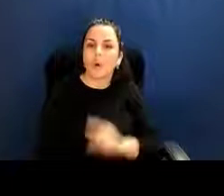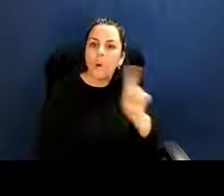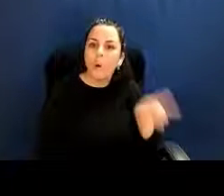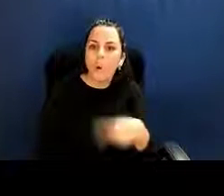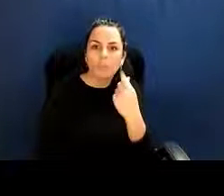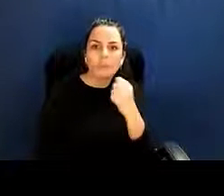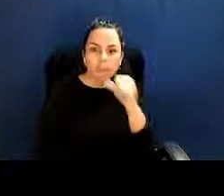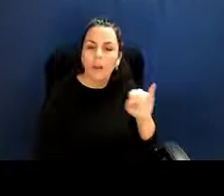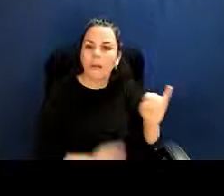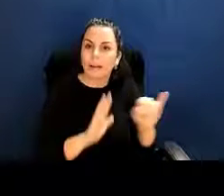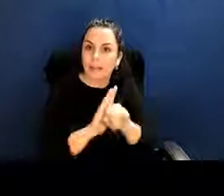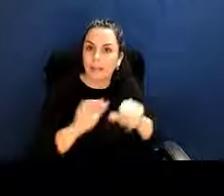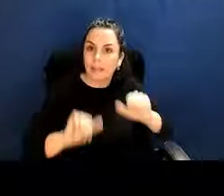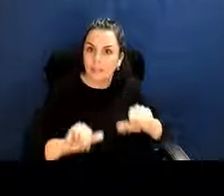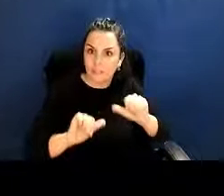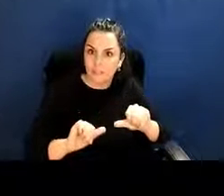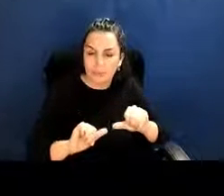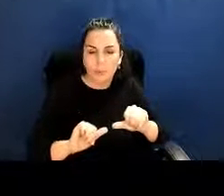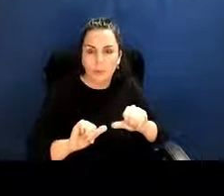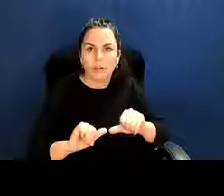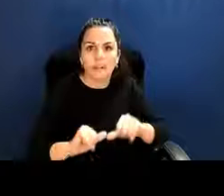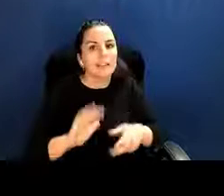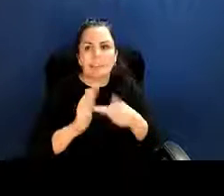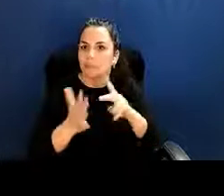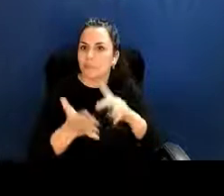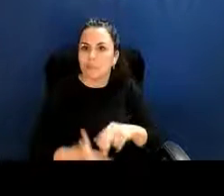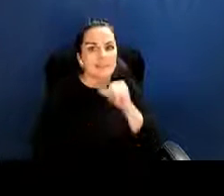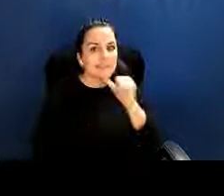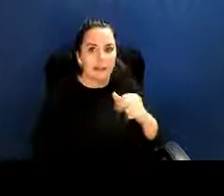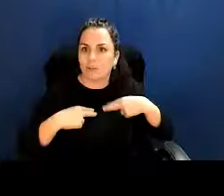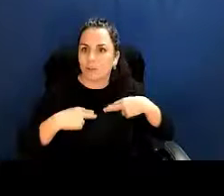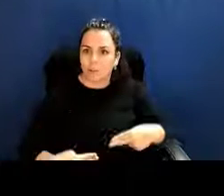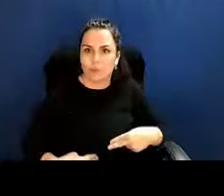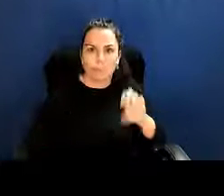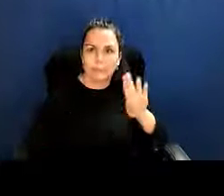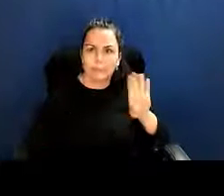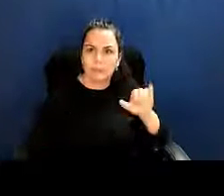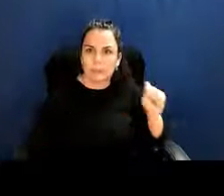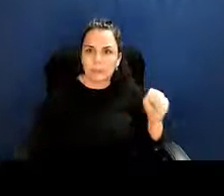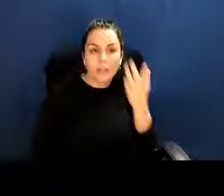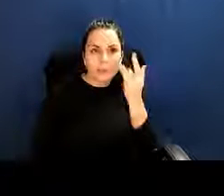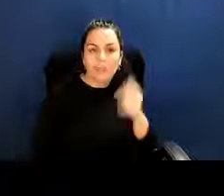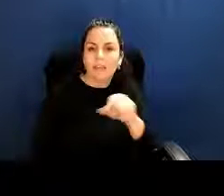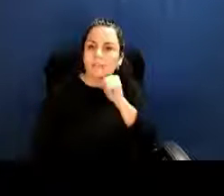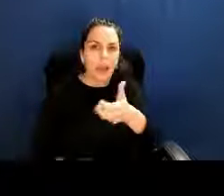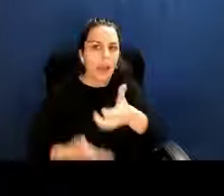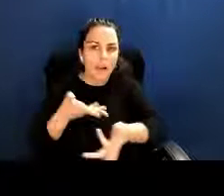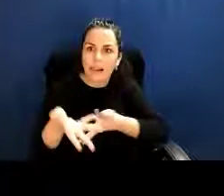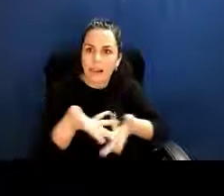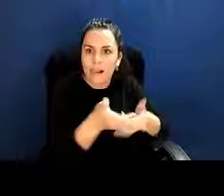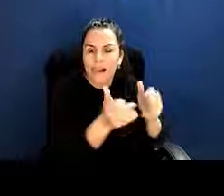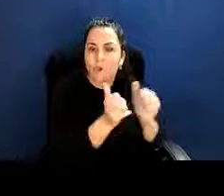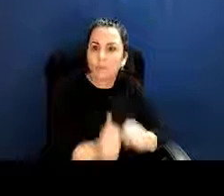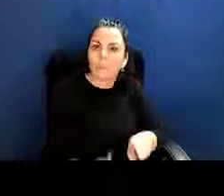not human subjects research. Of course there's been no interaction or intervention at all for the purposes of research.